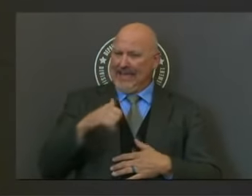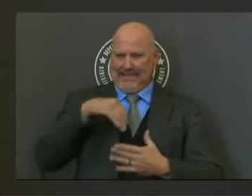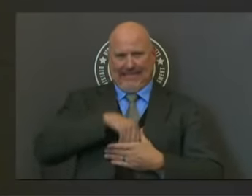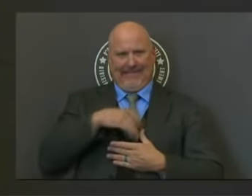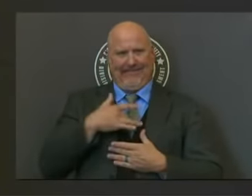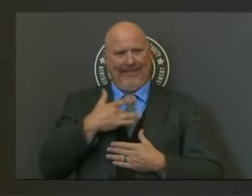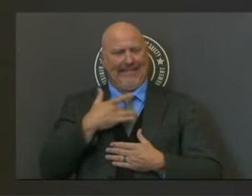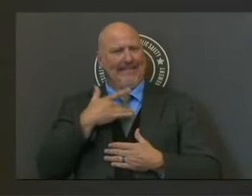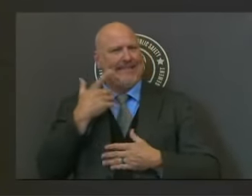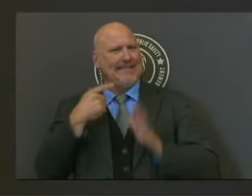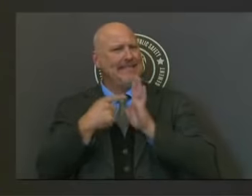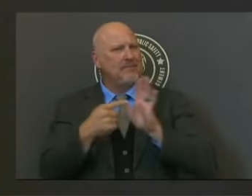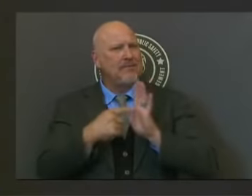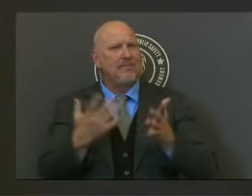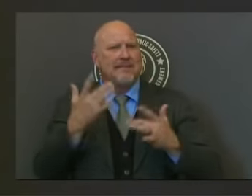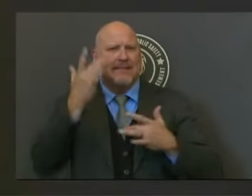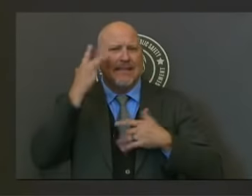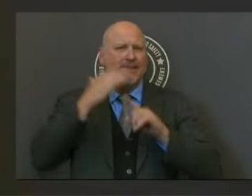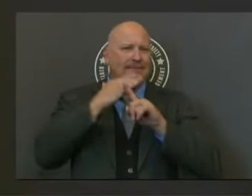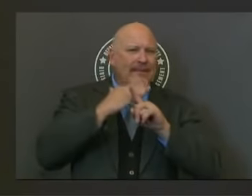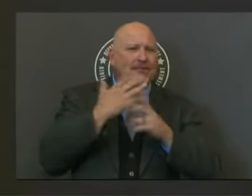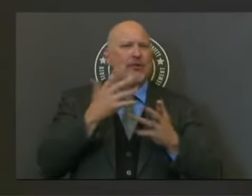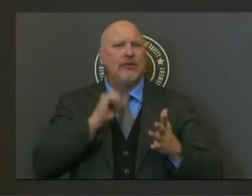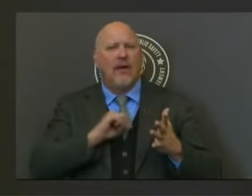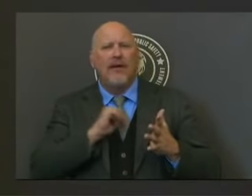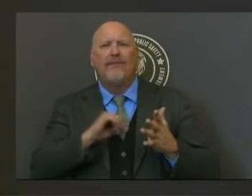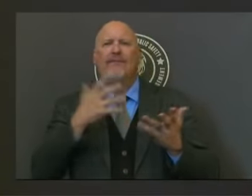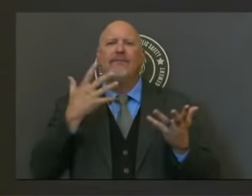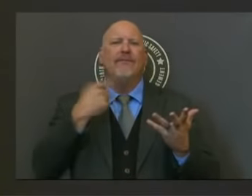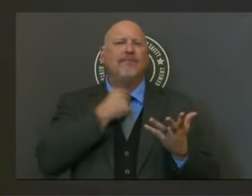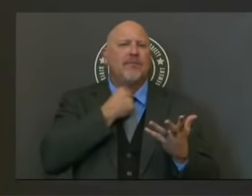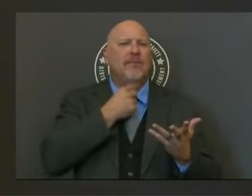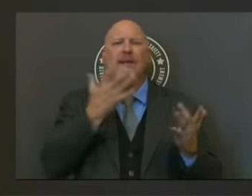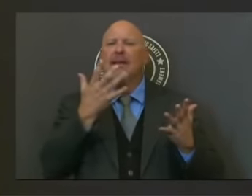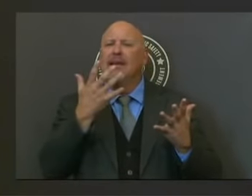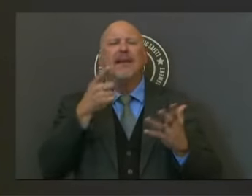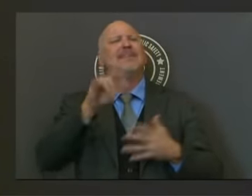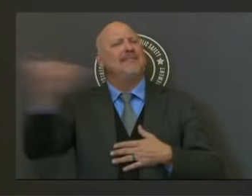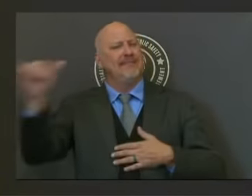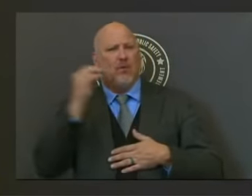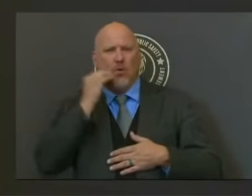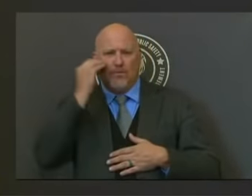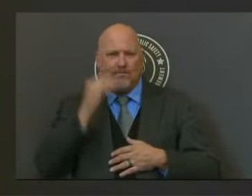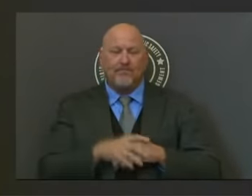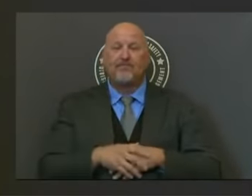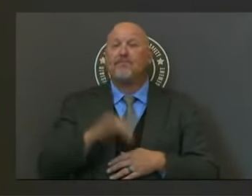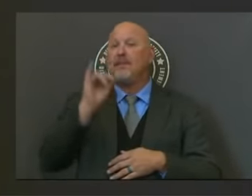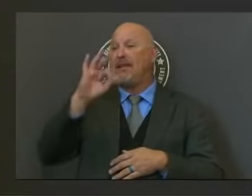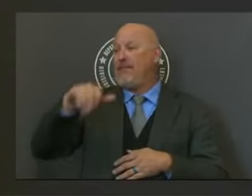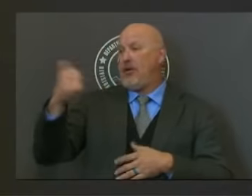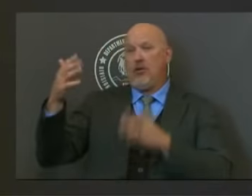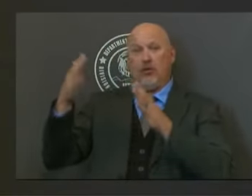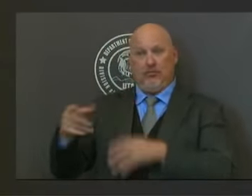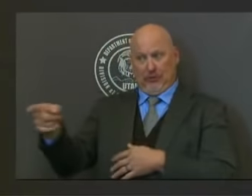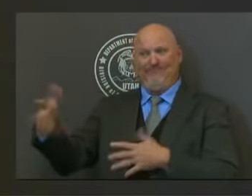excluded because to a close